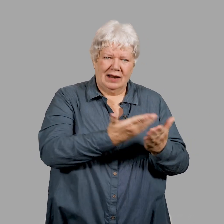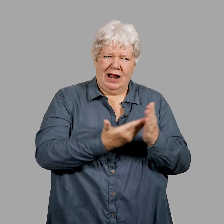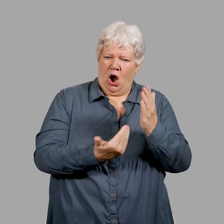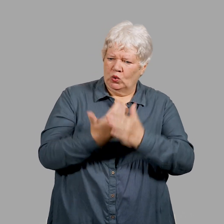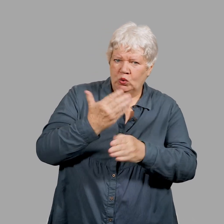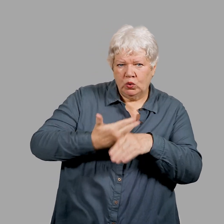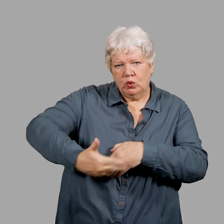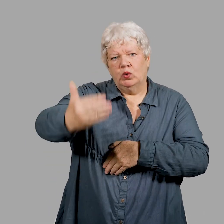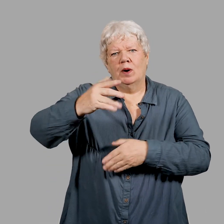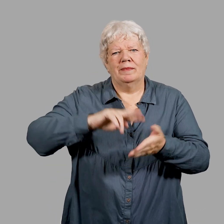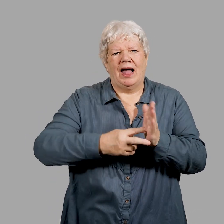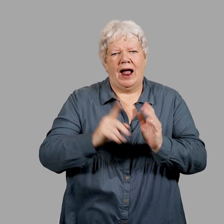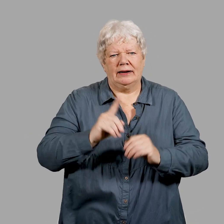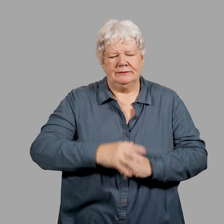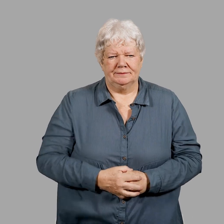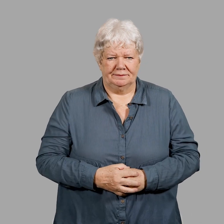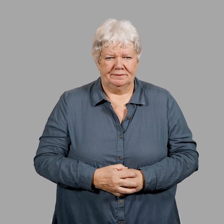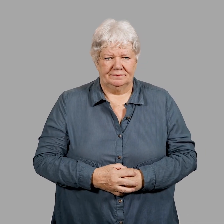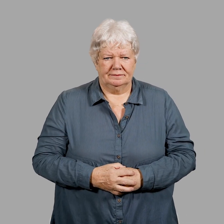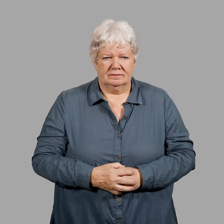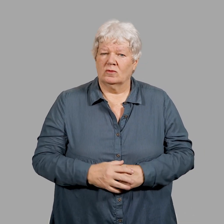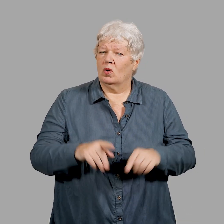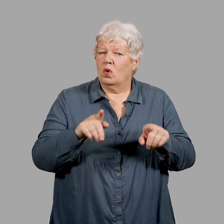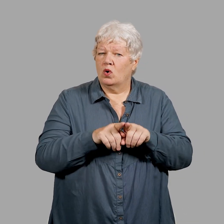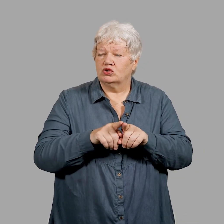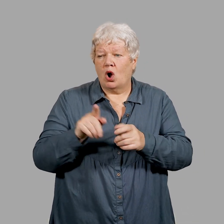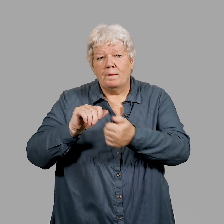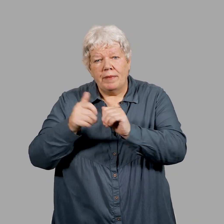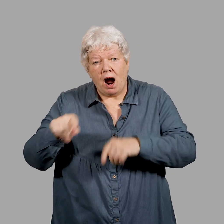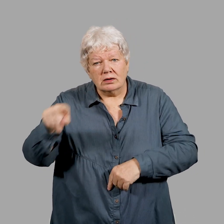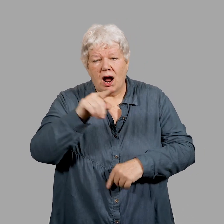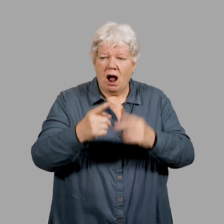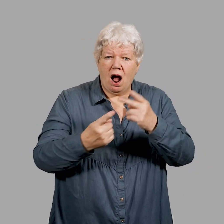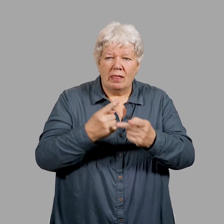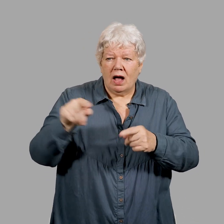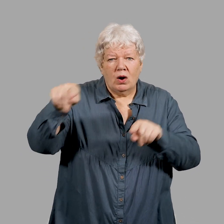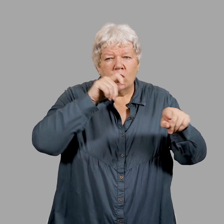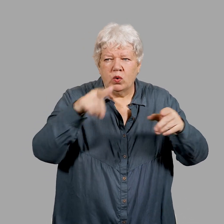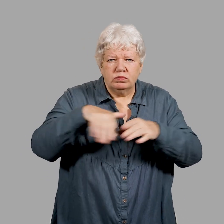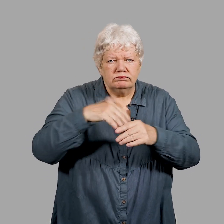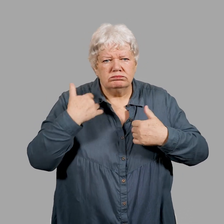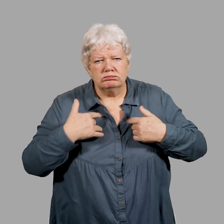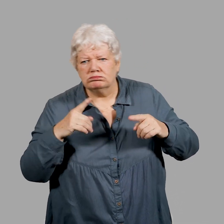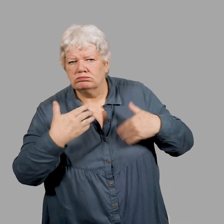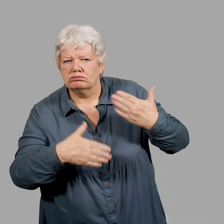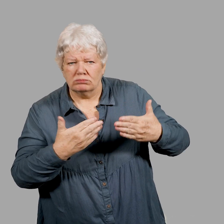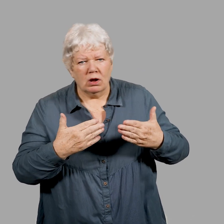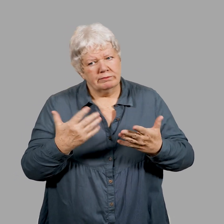of the new 2024-2030 plan. Gathering information from partners and other stakeholders